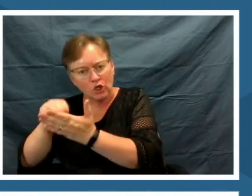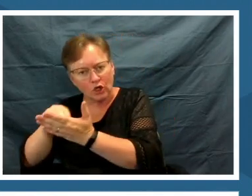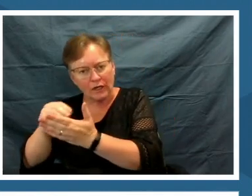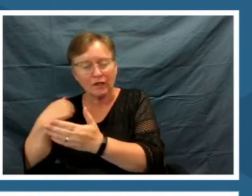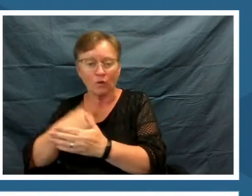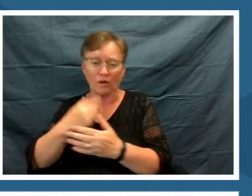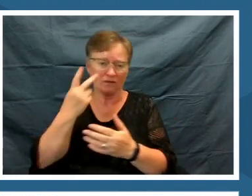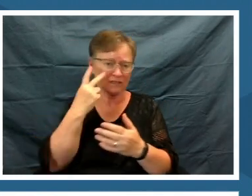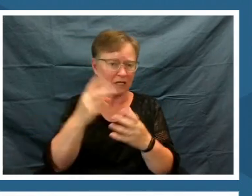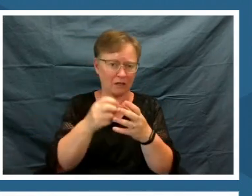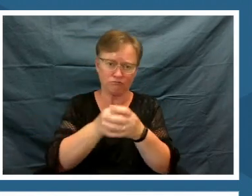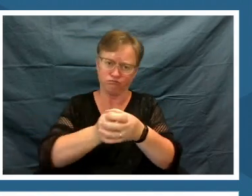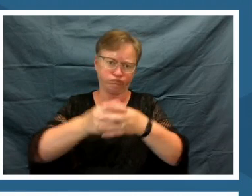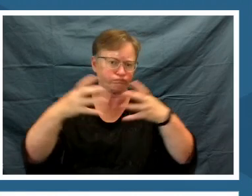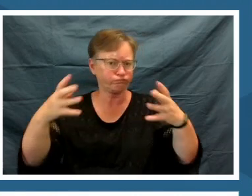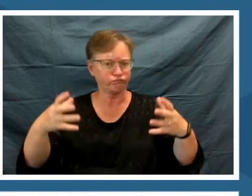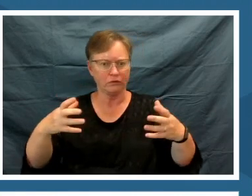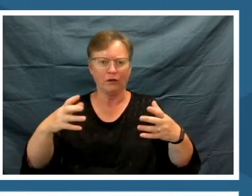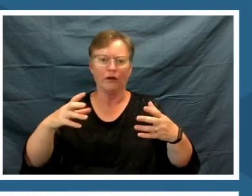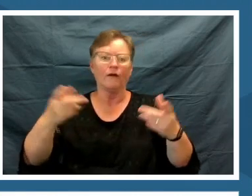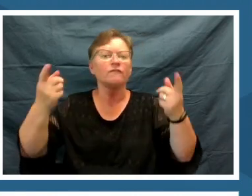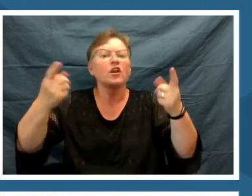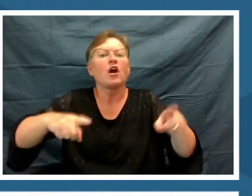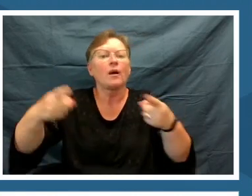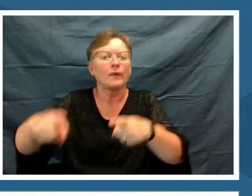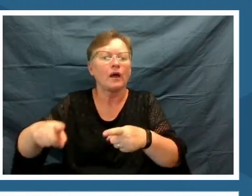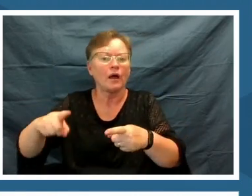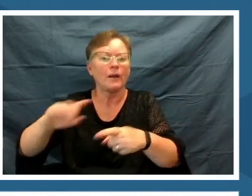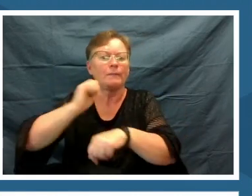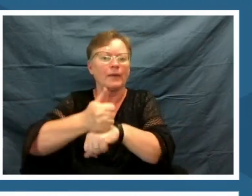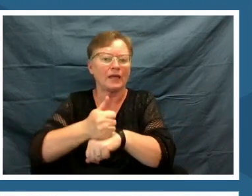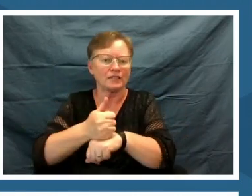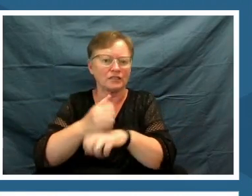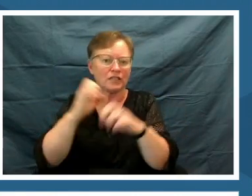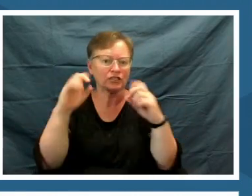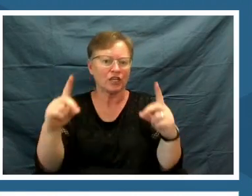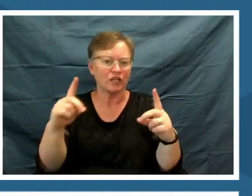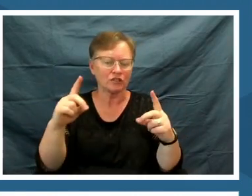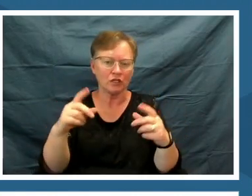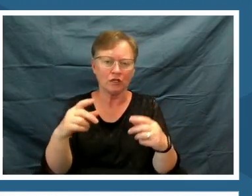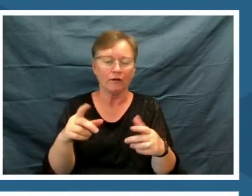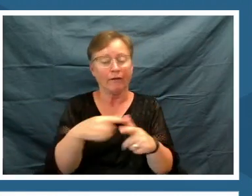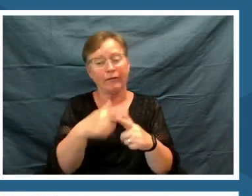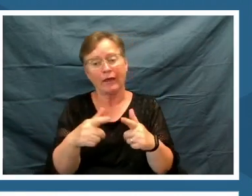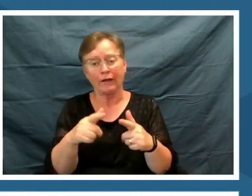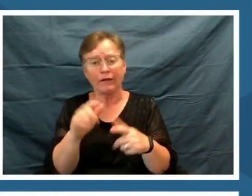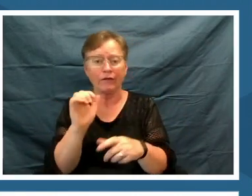especially in science education and then in the career and technical